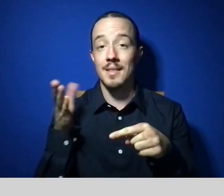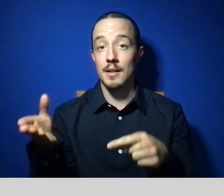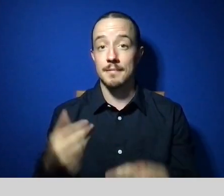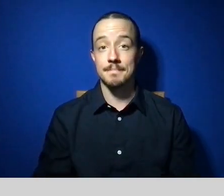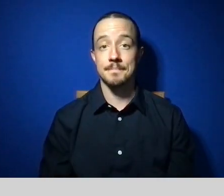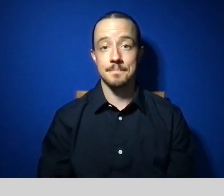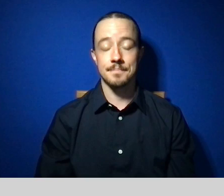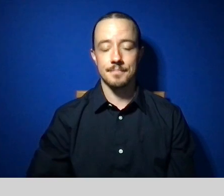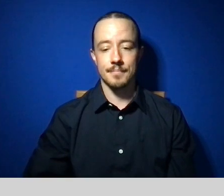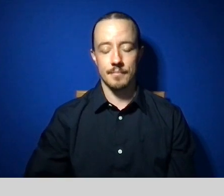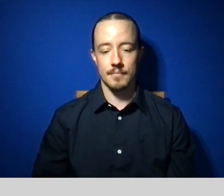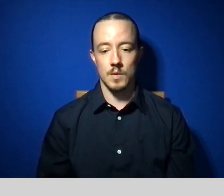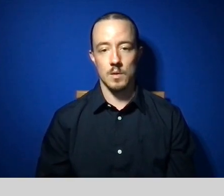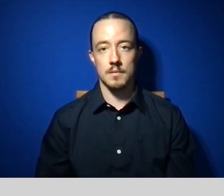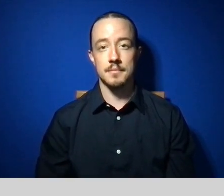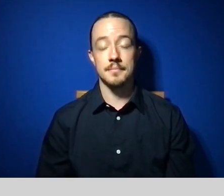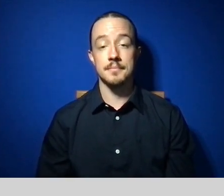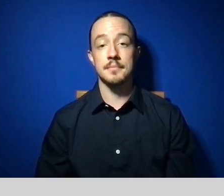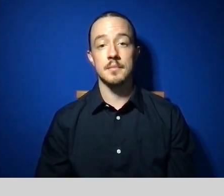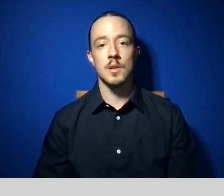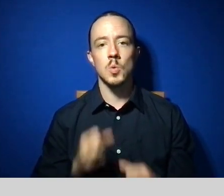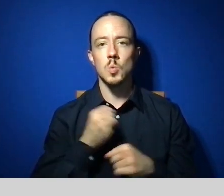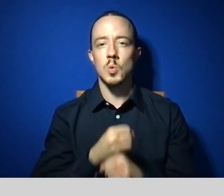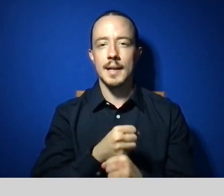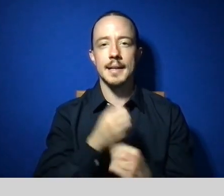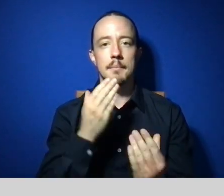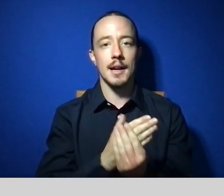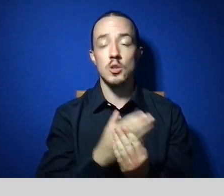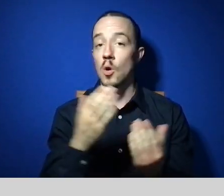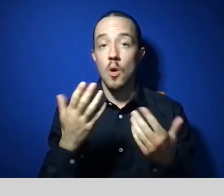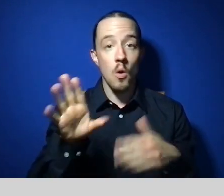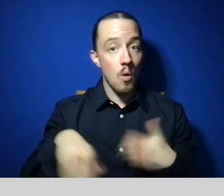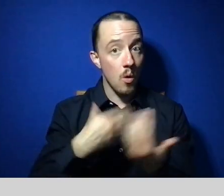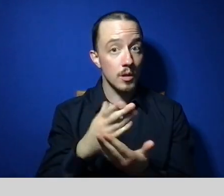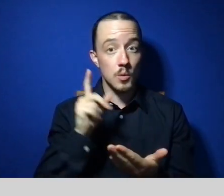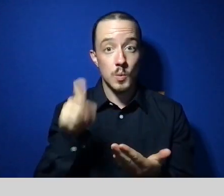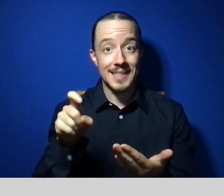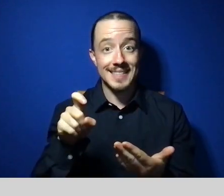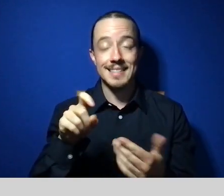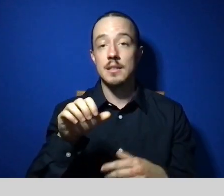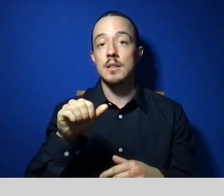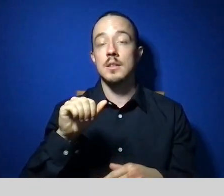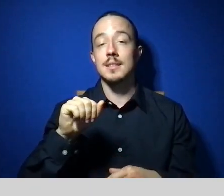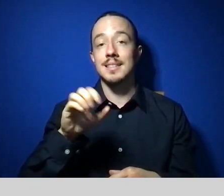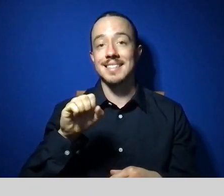Creating a package, all you need for sure is a setup.py file, which describes how the package will work.